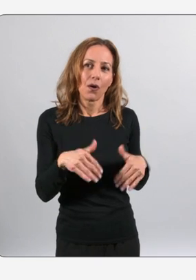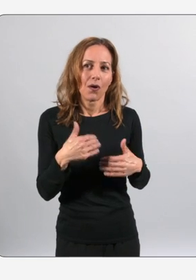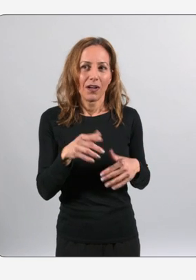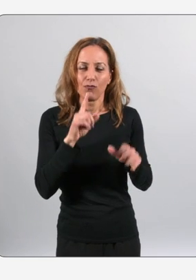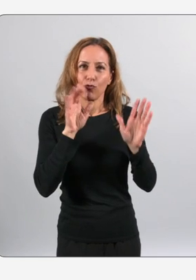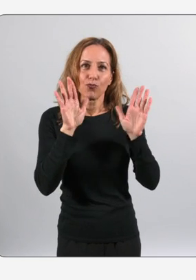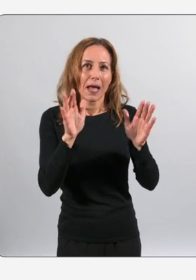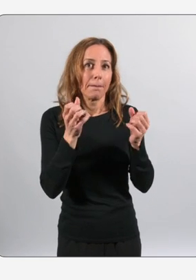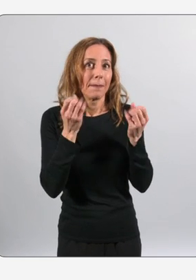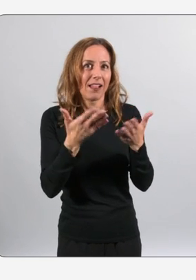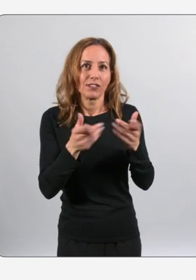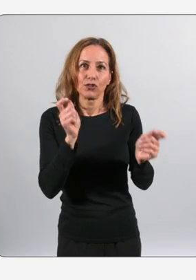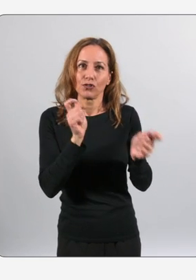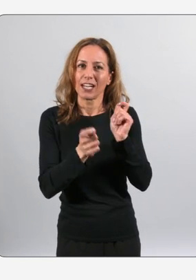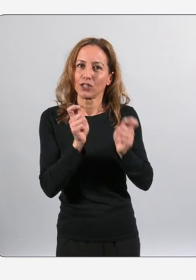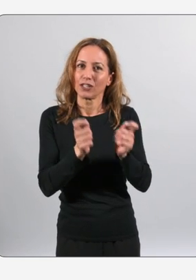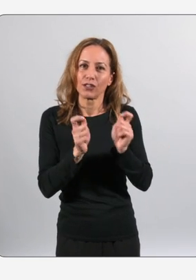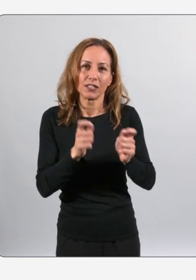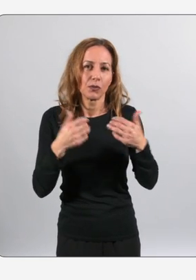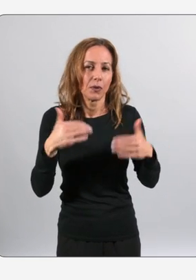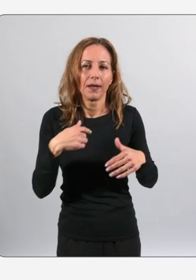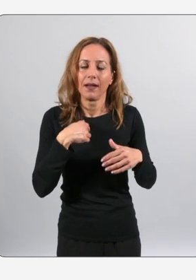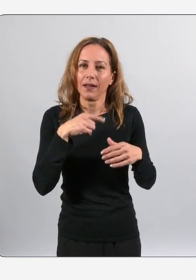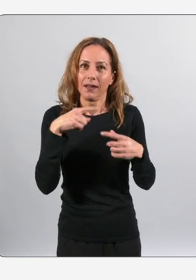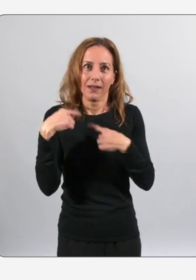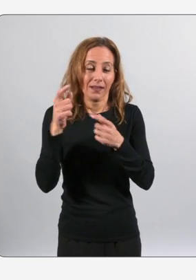things that have been announce idea the last few weeks, you know, we need a road map to keep